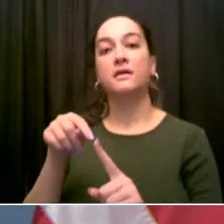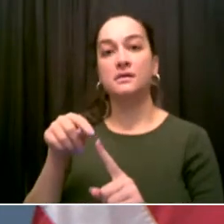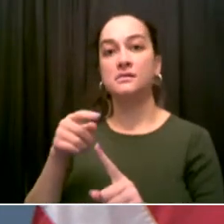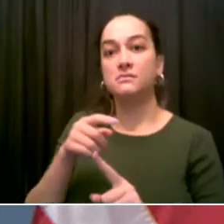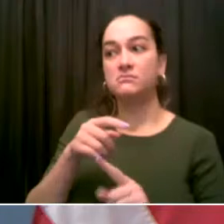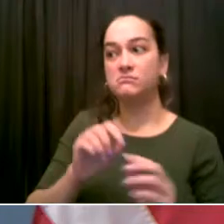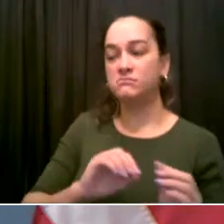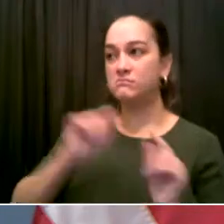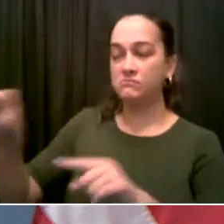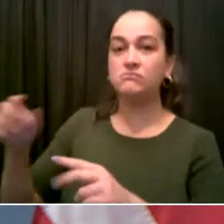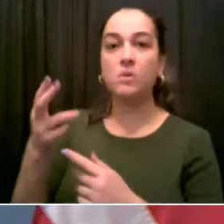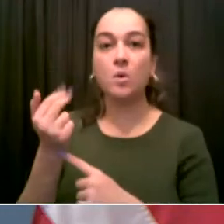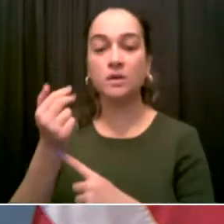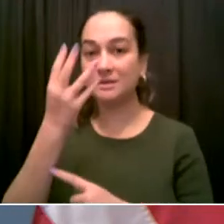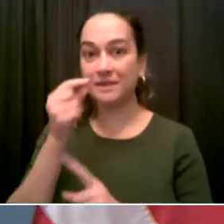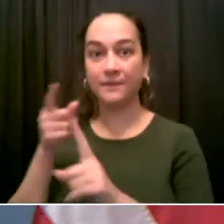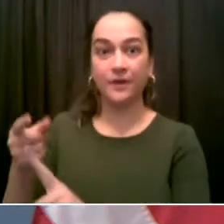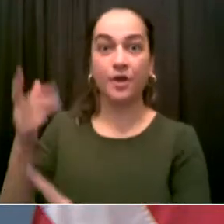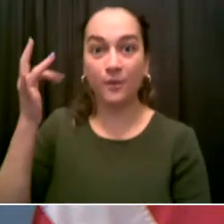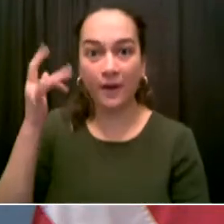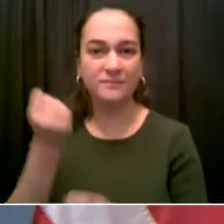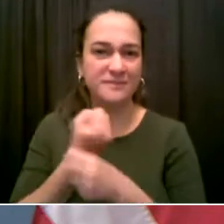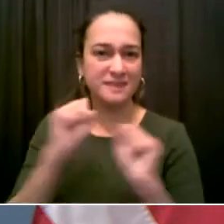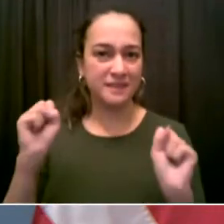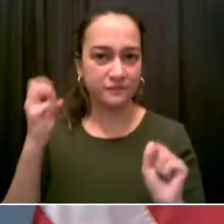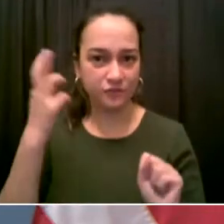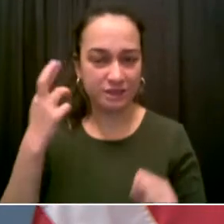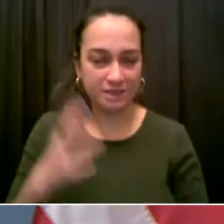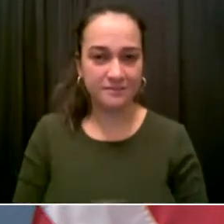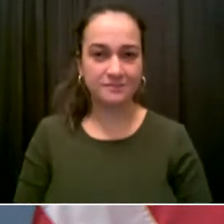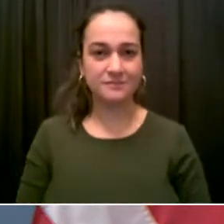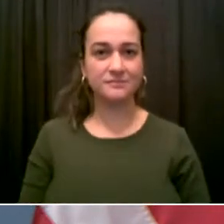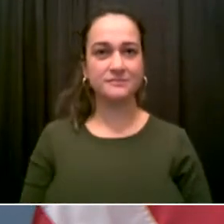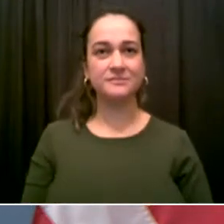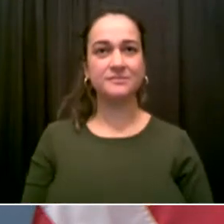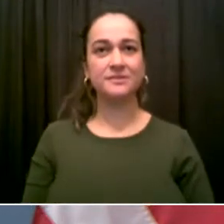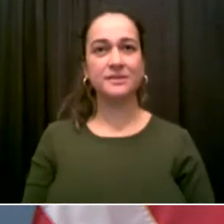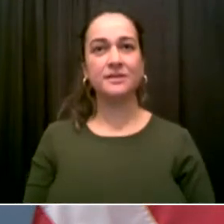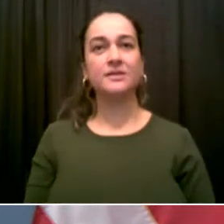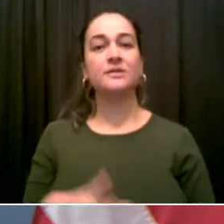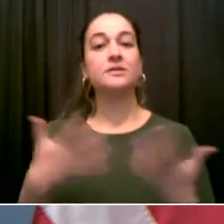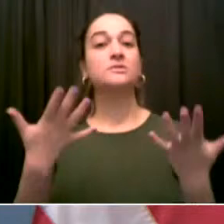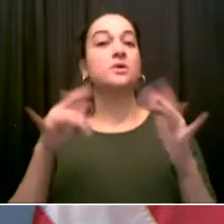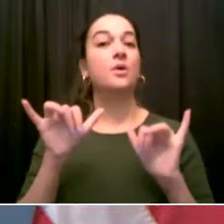STREETS AND THE OTHER WAS TO SAVE LIVES. THE HEALTH INDICATORS ARE GOING IN A DIFFERENT DIRECTION THAN DURING THOSE EIGHT WEEKS A